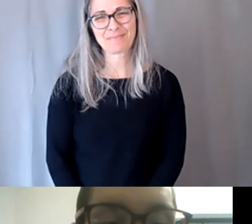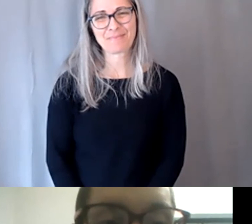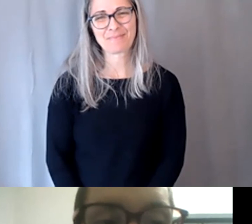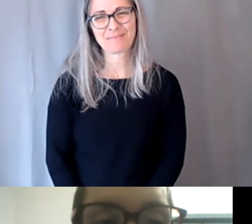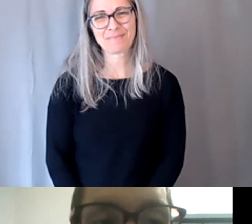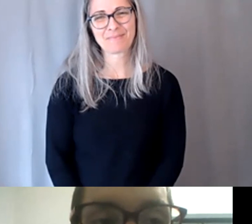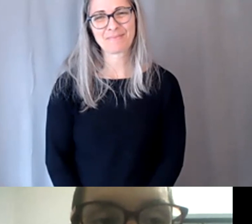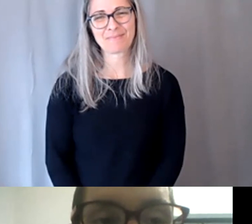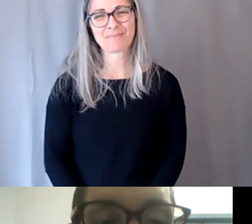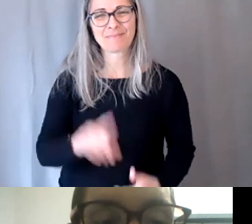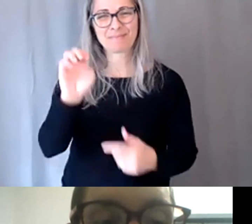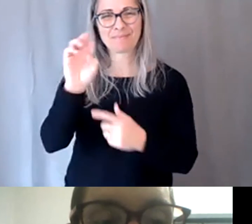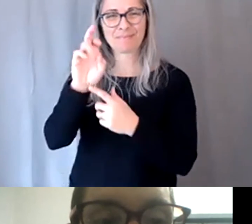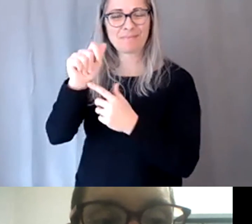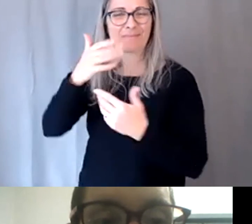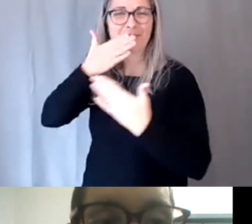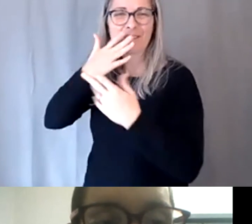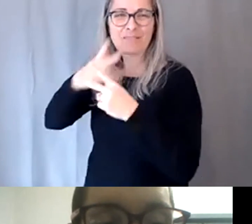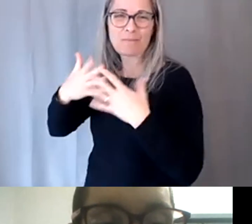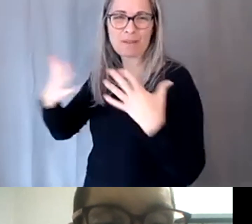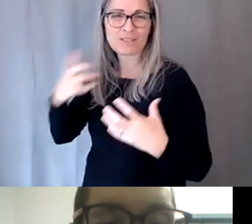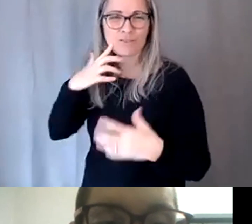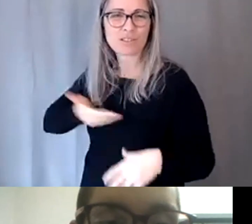that's great thanks Pam so much for the invitation to take part this was really great